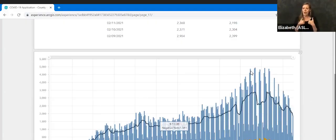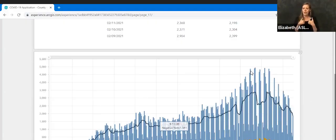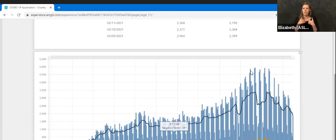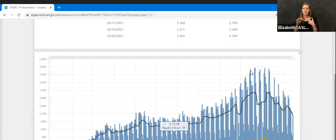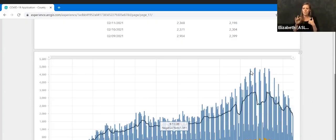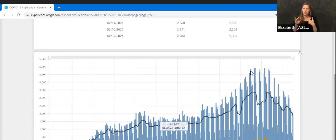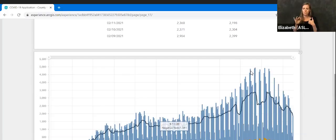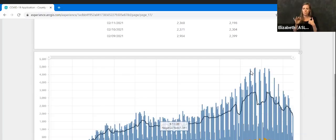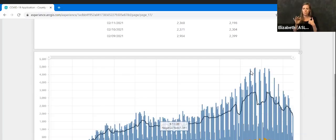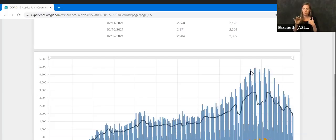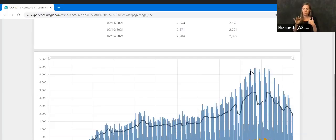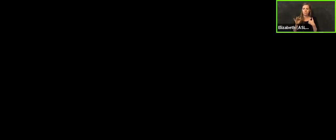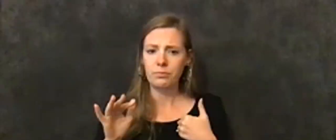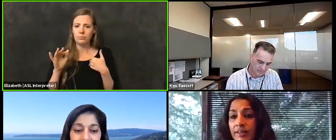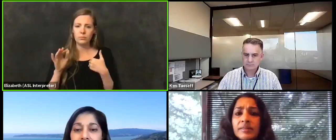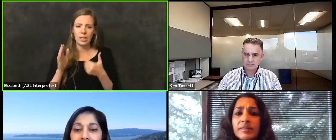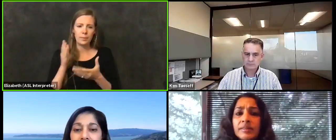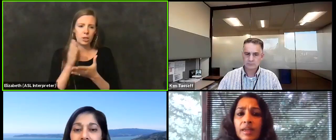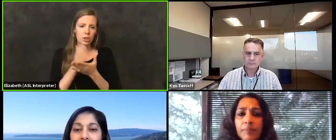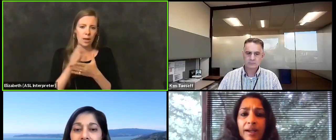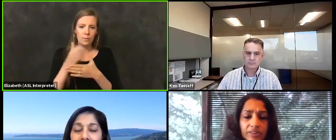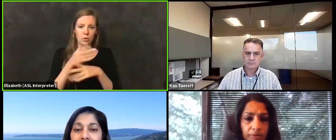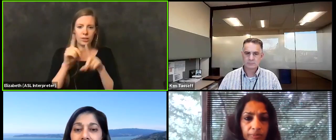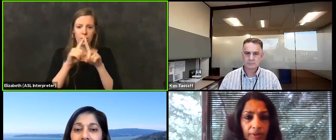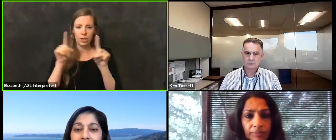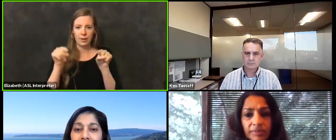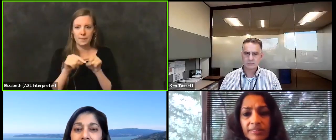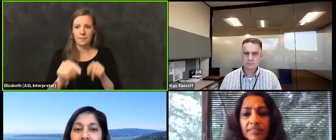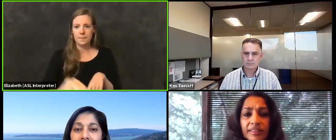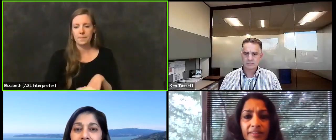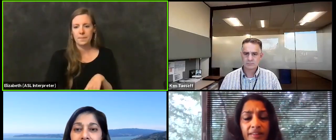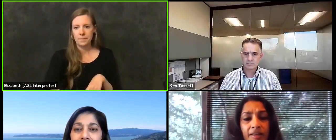we stopped caring here so we can get back to discussing this.